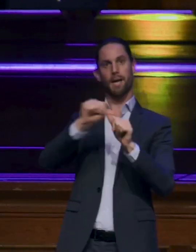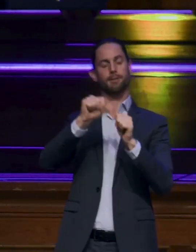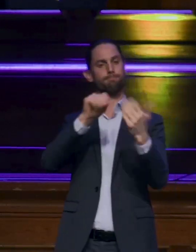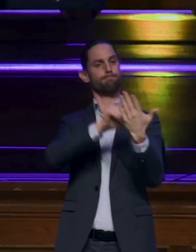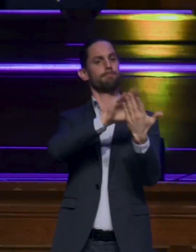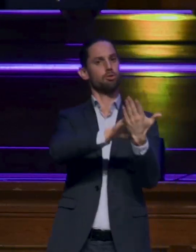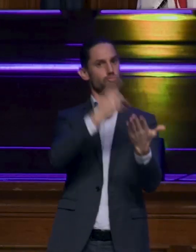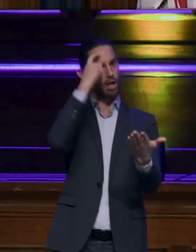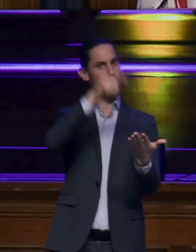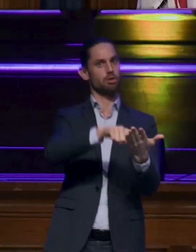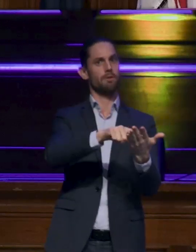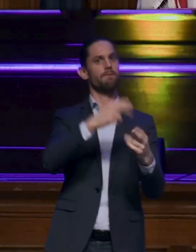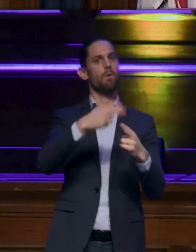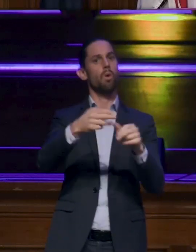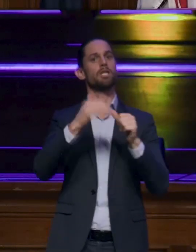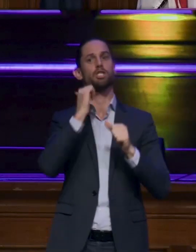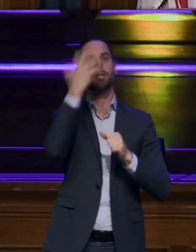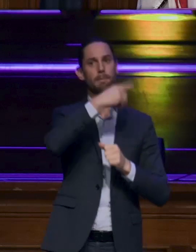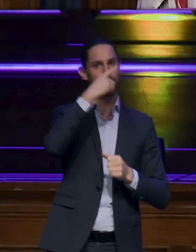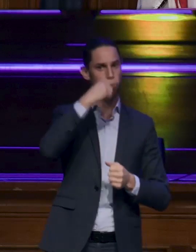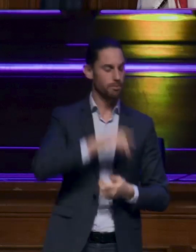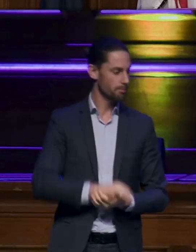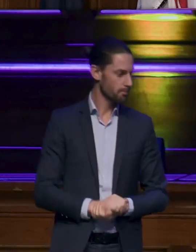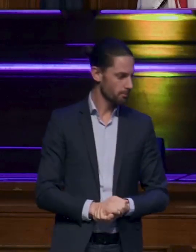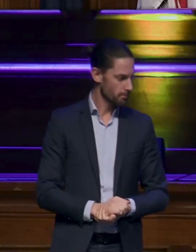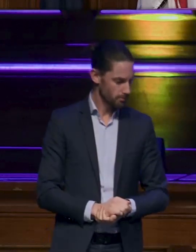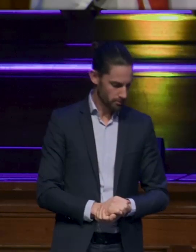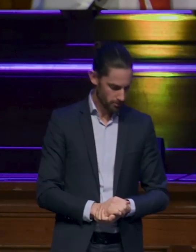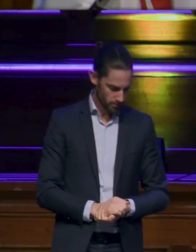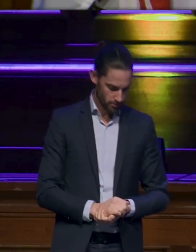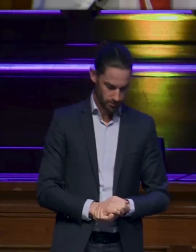indigenous people again you know as someone from a country with an imperfect